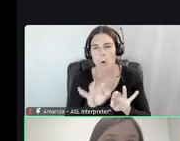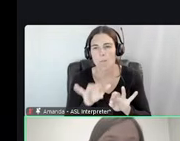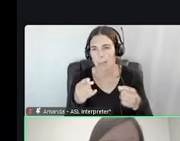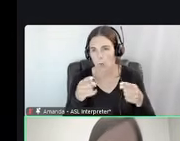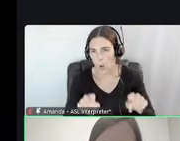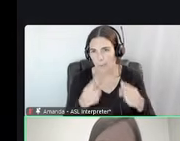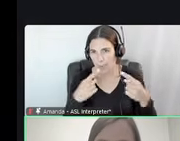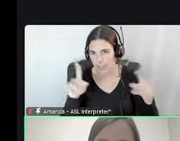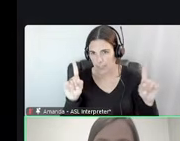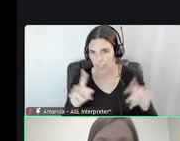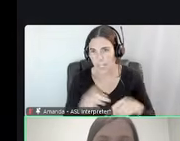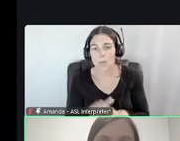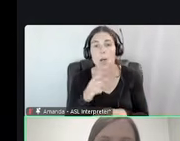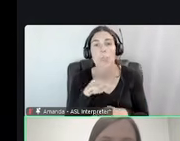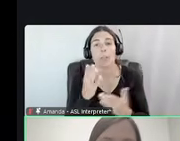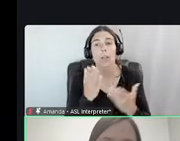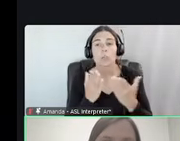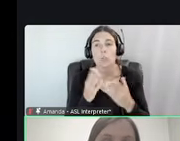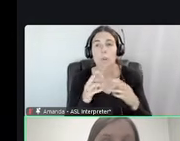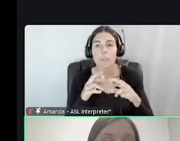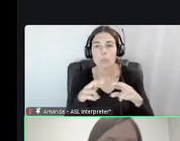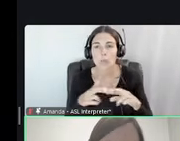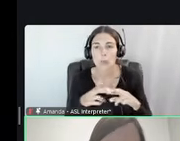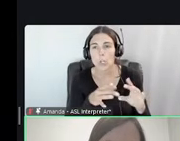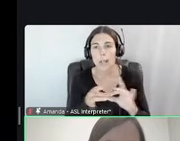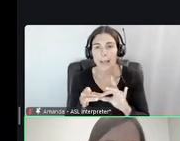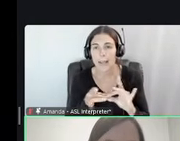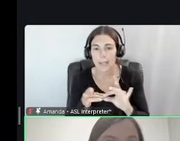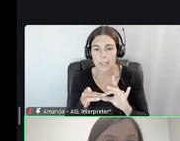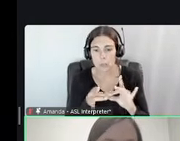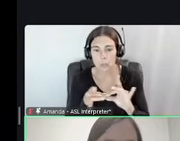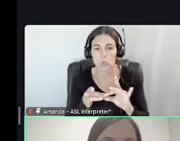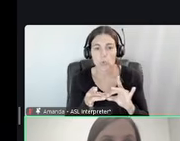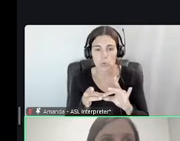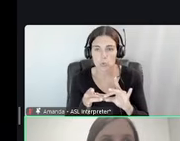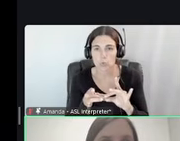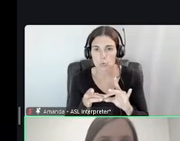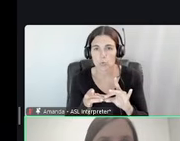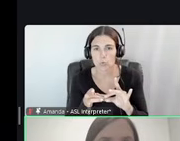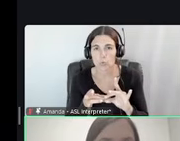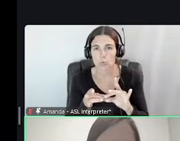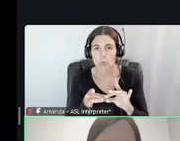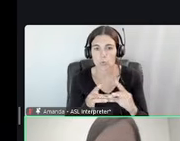They serve as the regional connectors that bring these initiatives together and bring this work